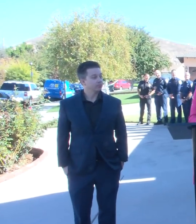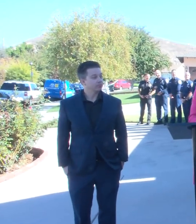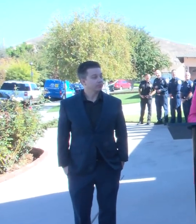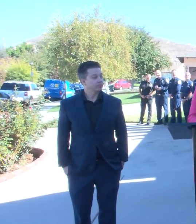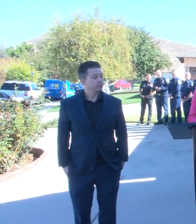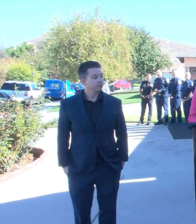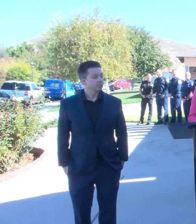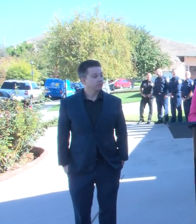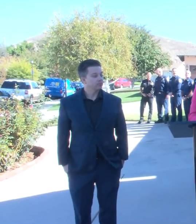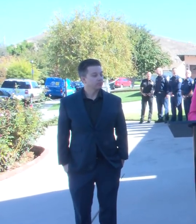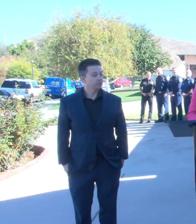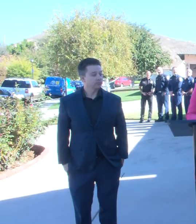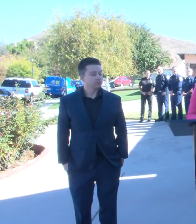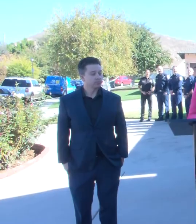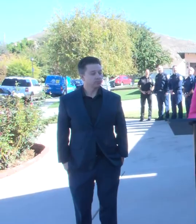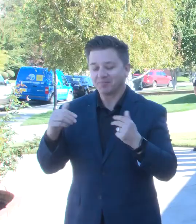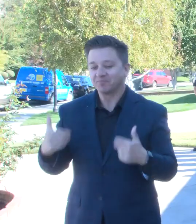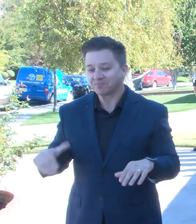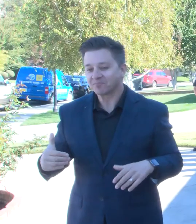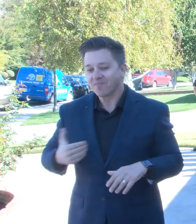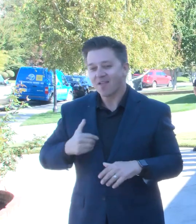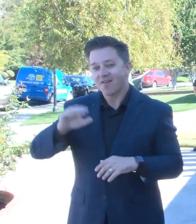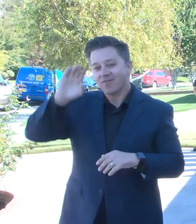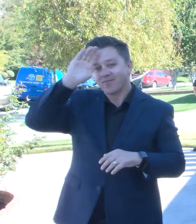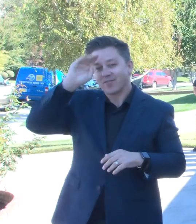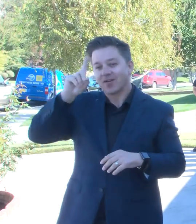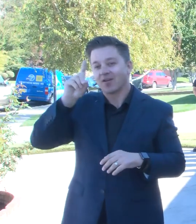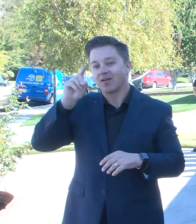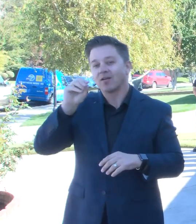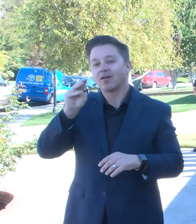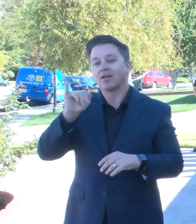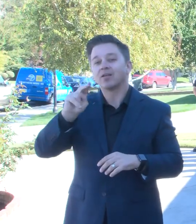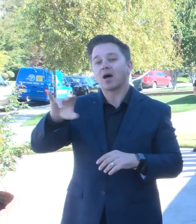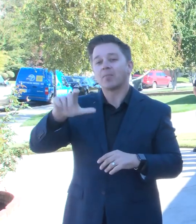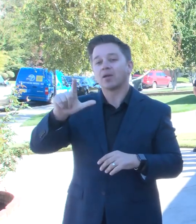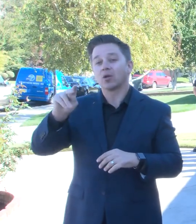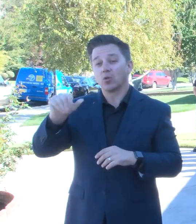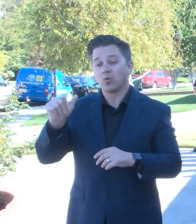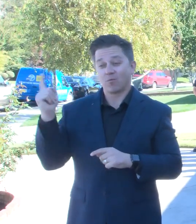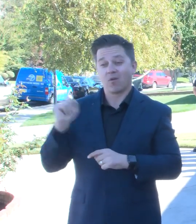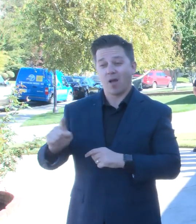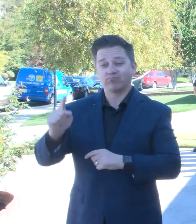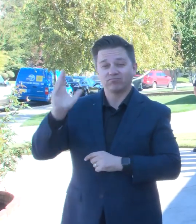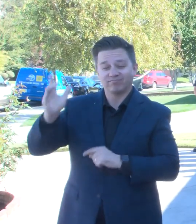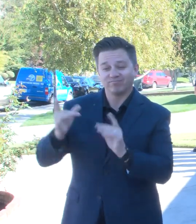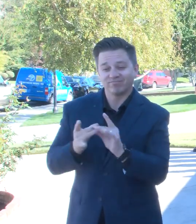okay cool okay got it firefighter dominic luna that will come and tell us a little